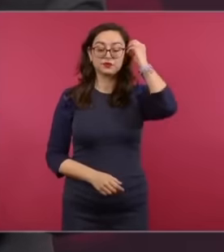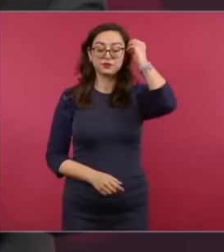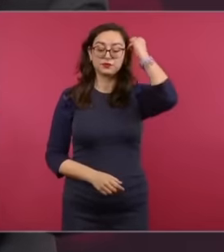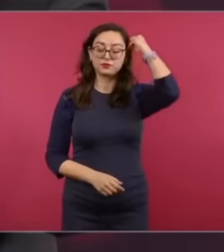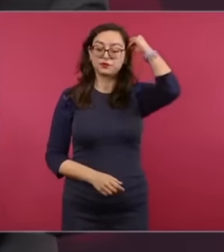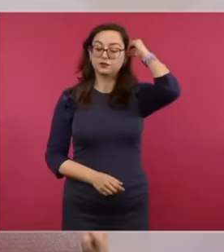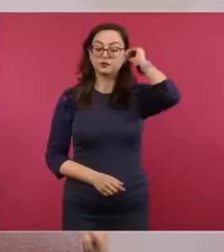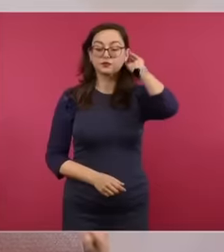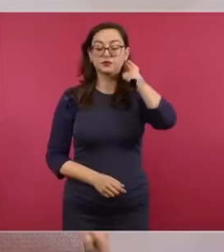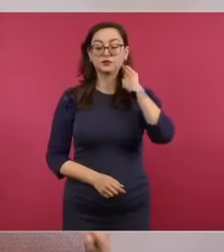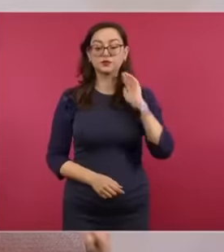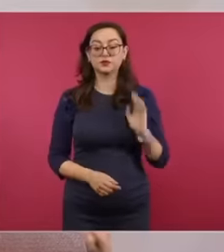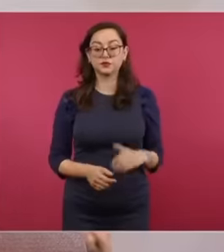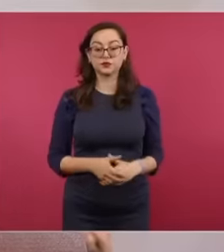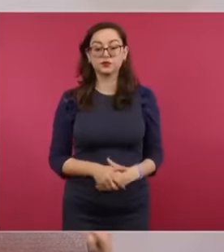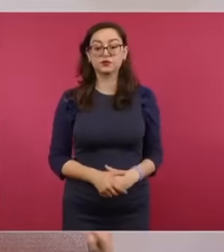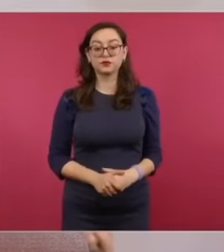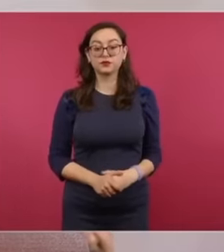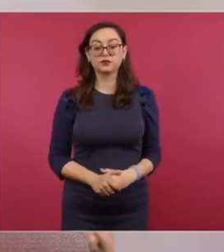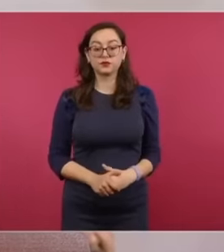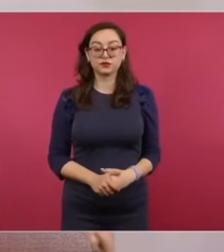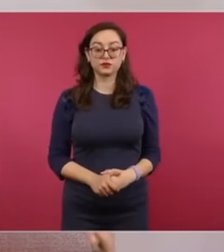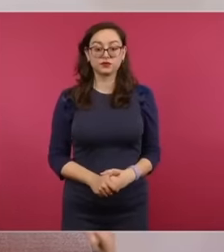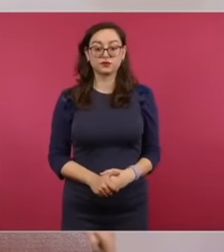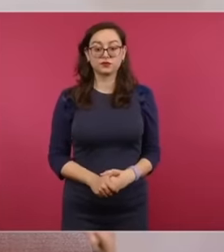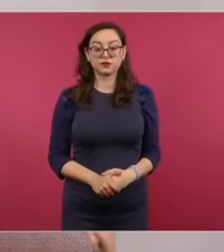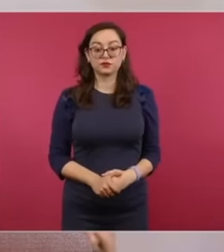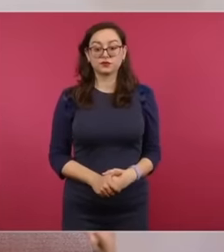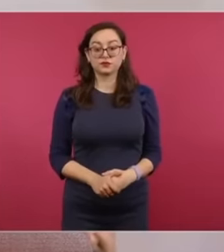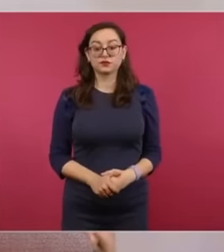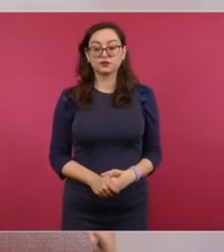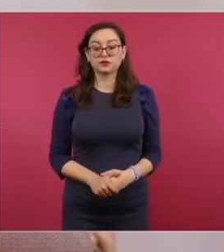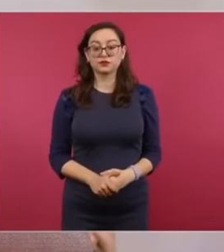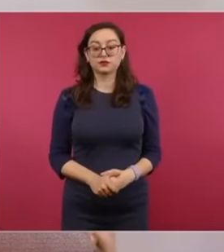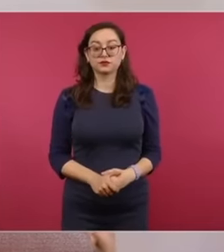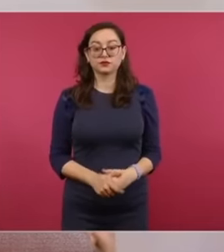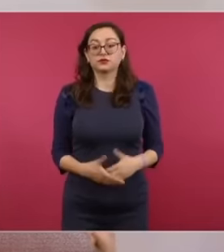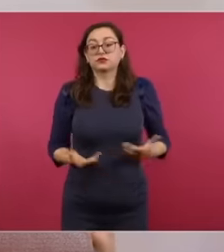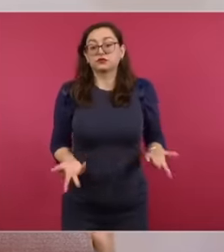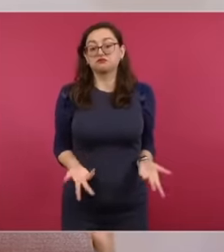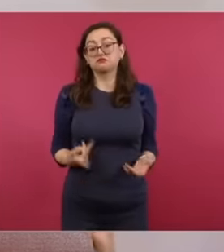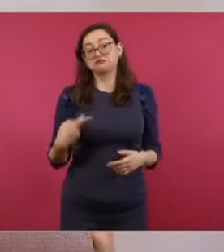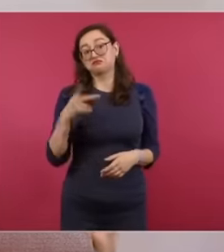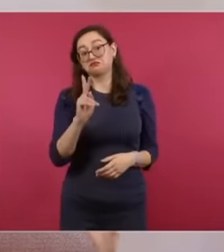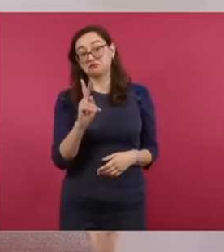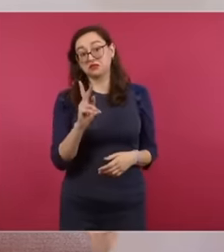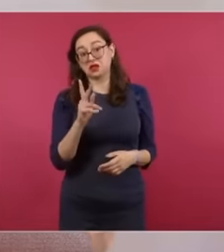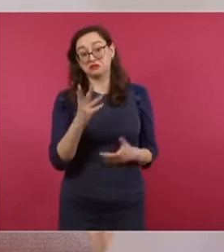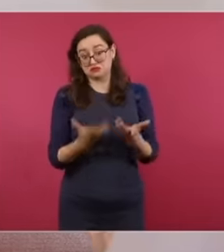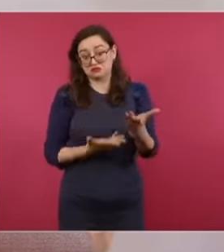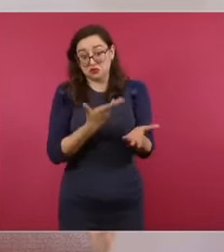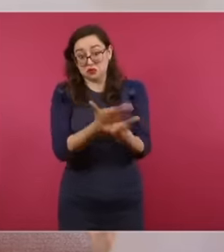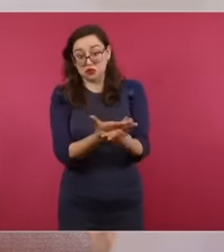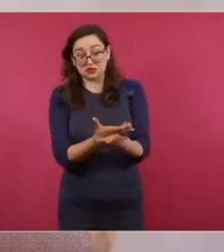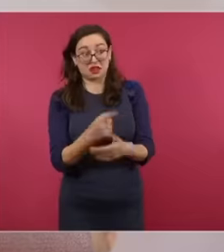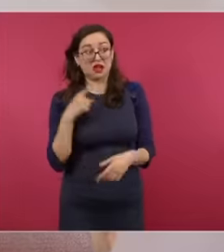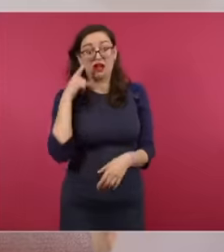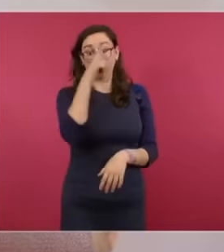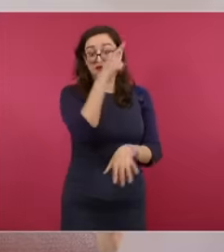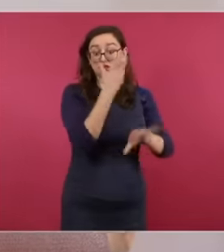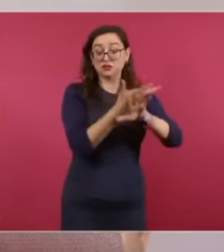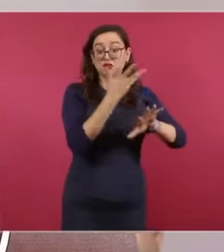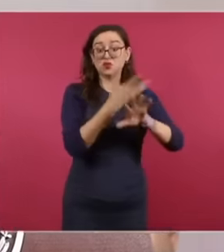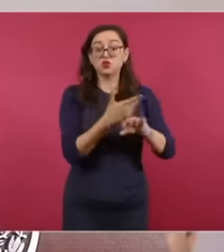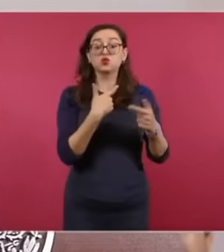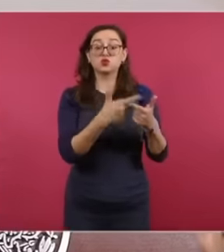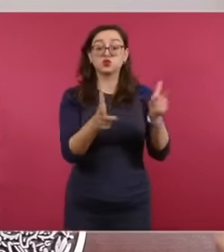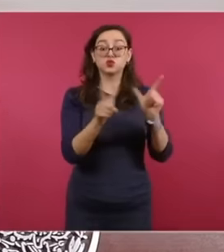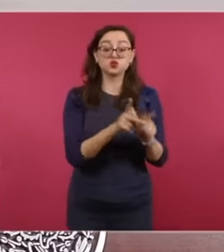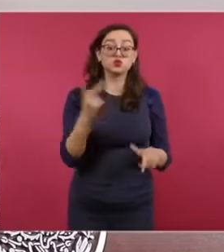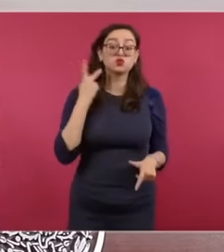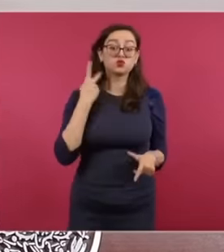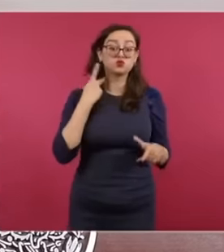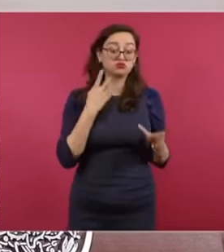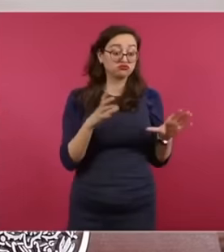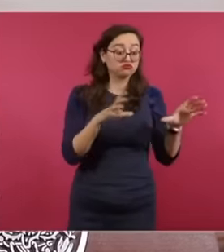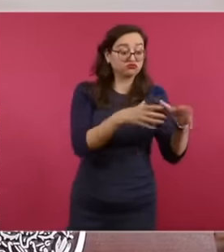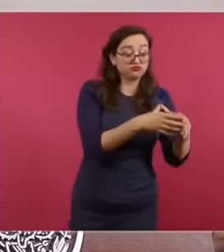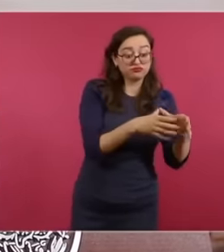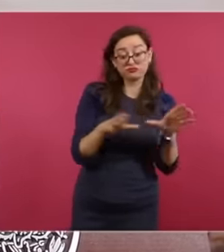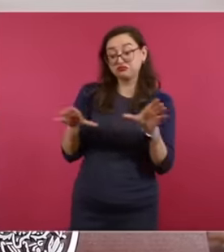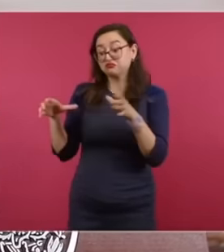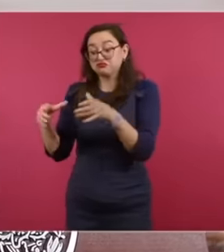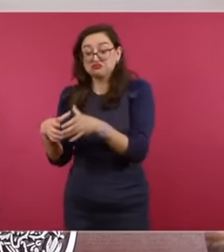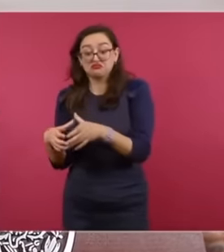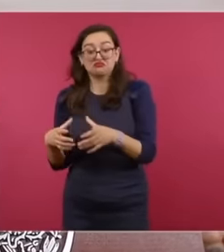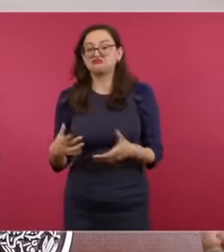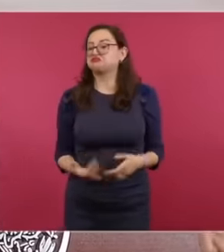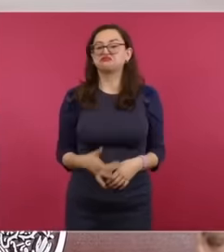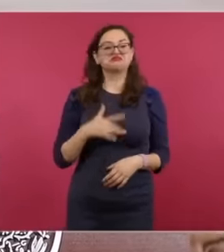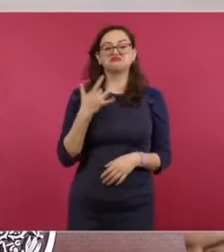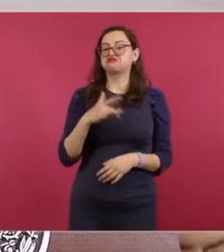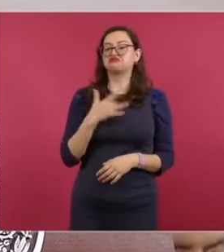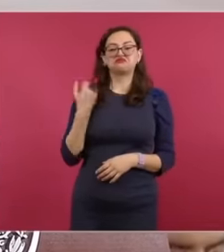conservatives of one party of another will possibly say that what I am proposing that 10 point proposal